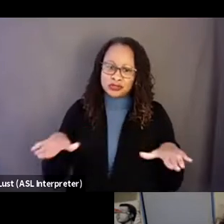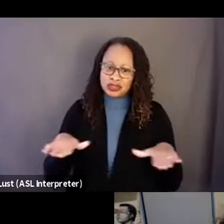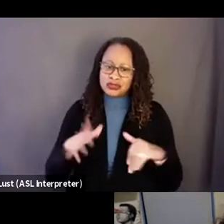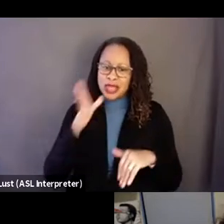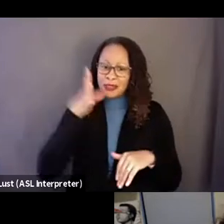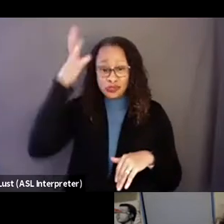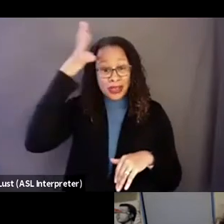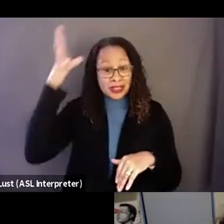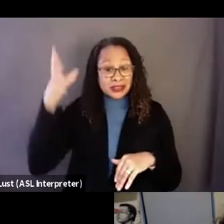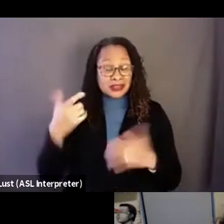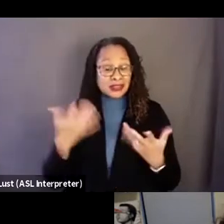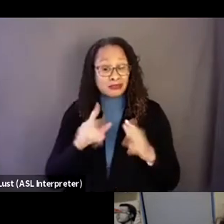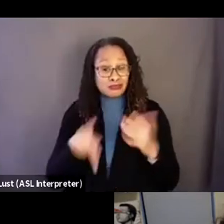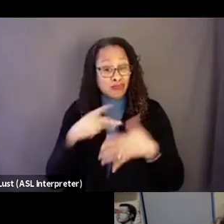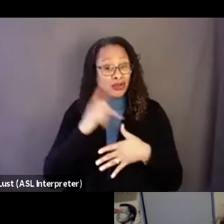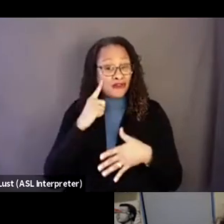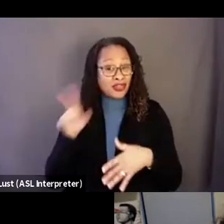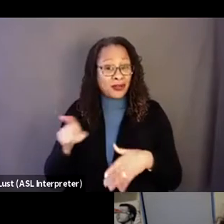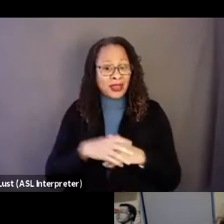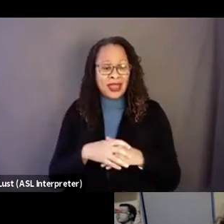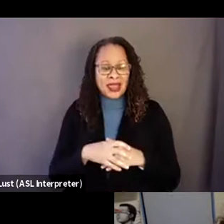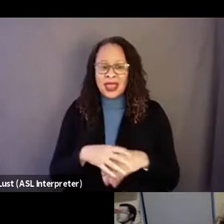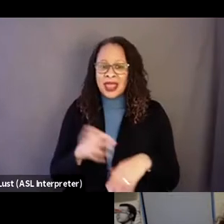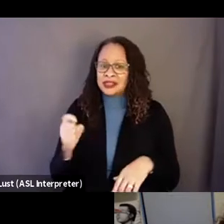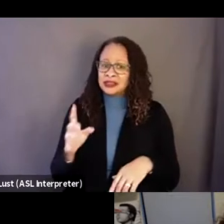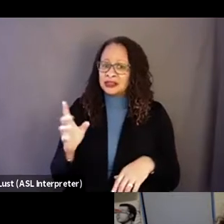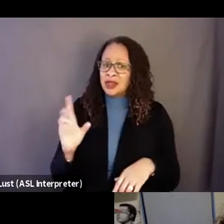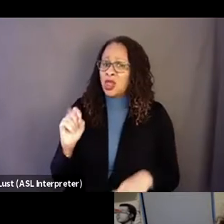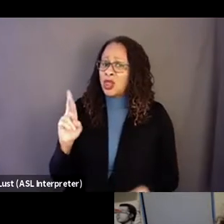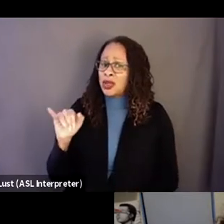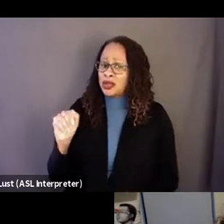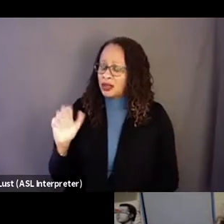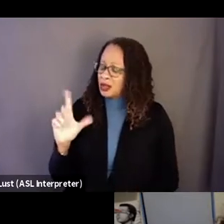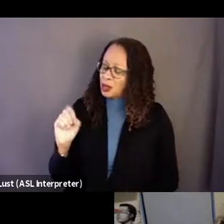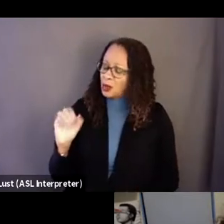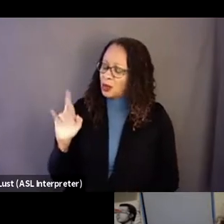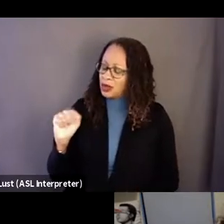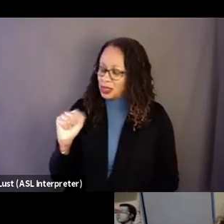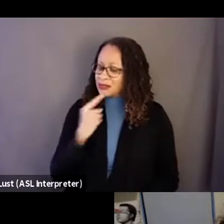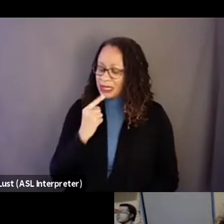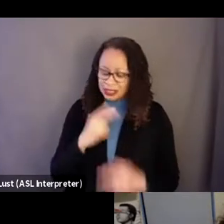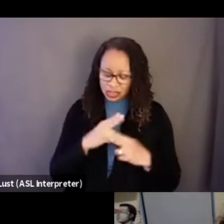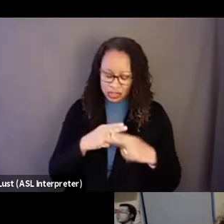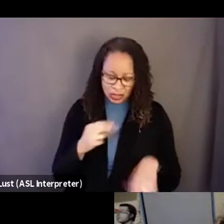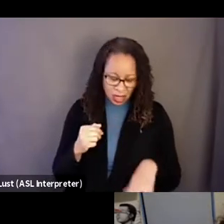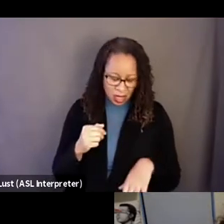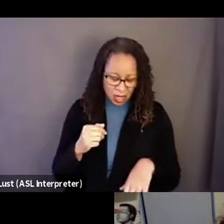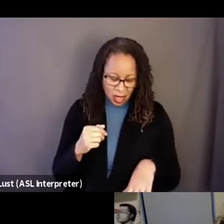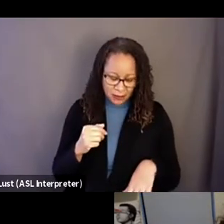wealthy and middle-class families having nannies. And sometimes it's like a stretch for them